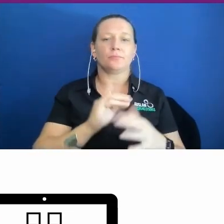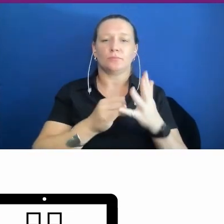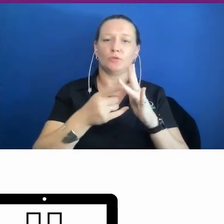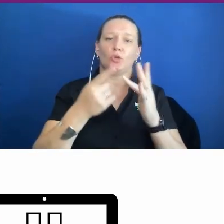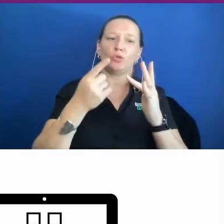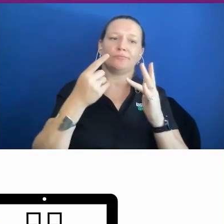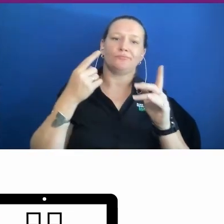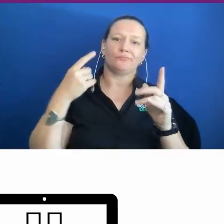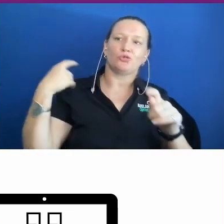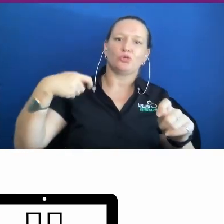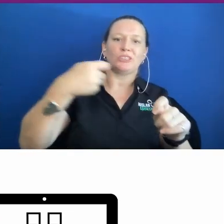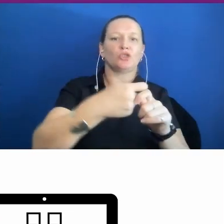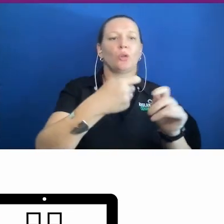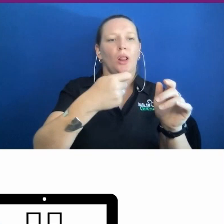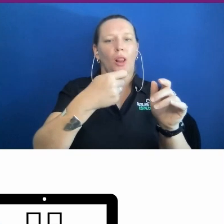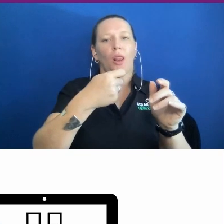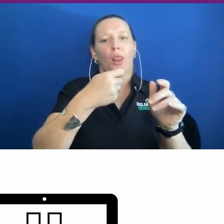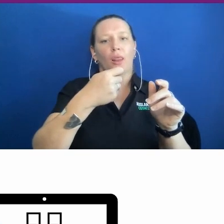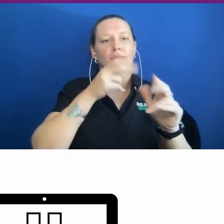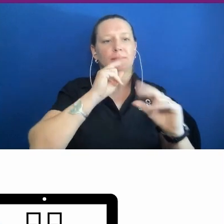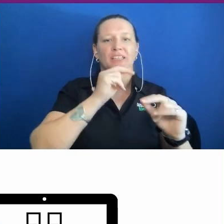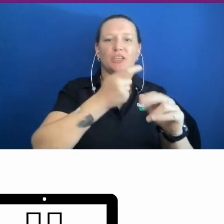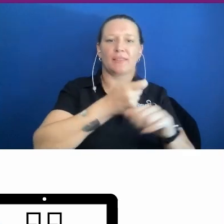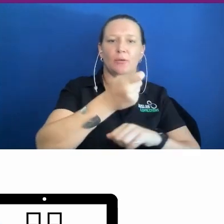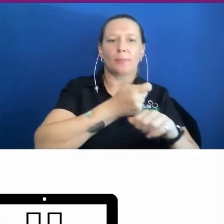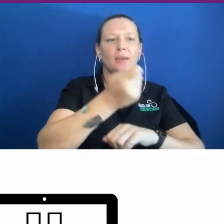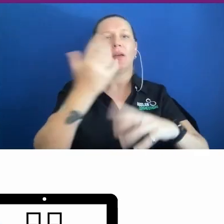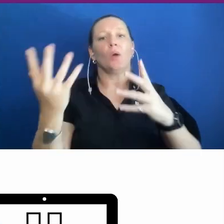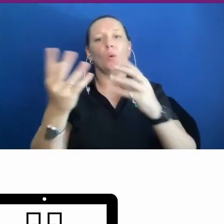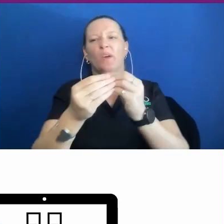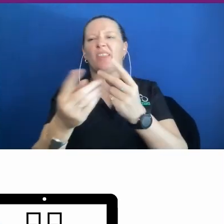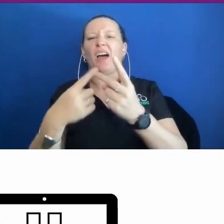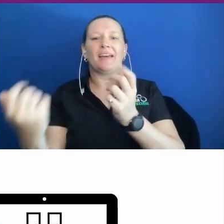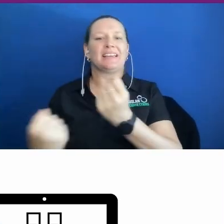and augmentative communication options, like picture communication devices or speech-generating